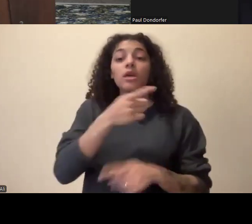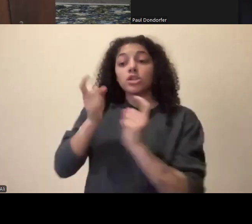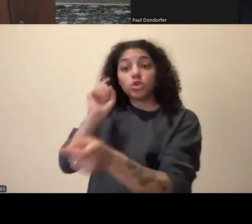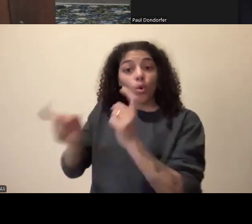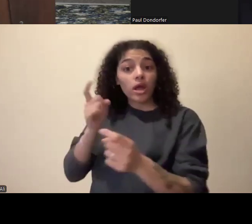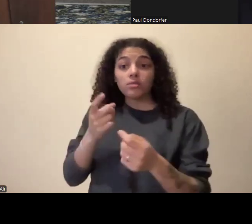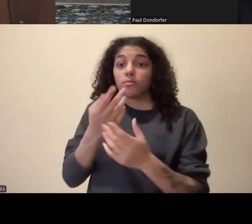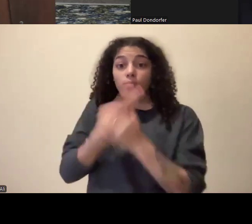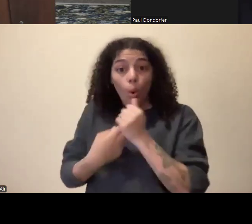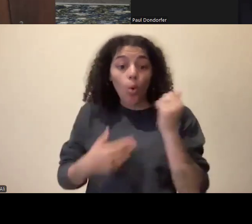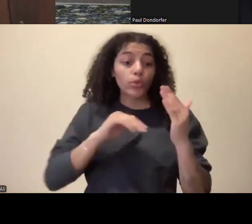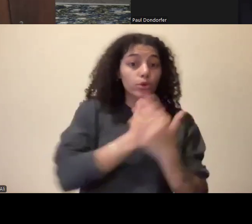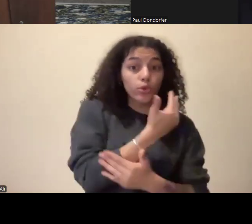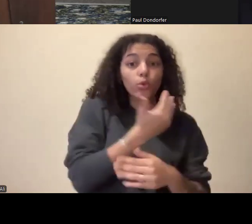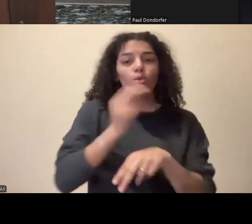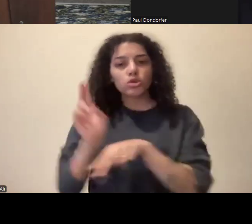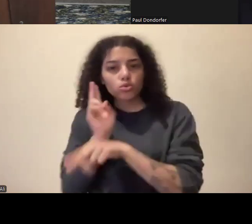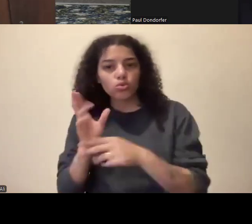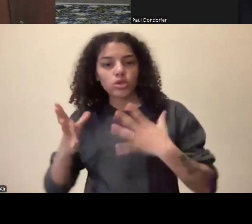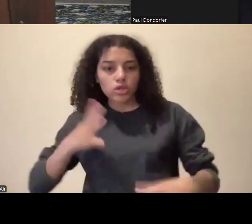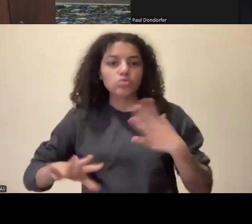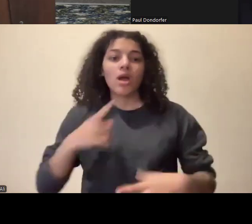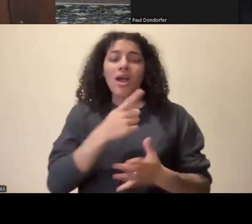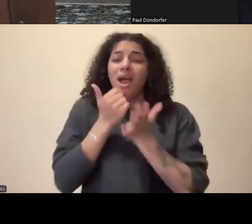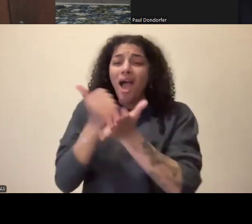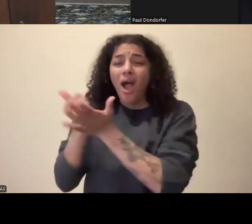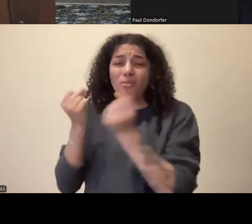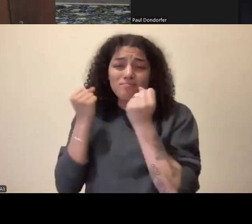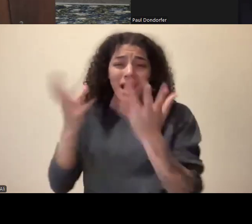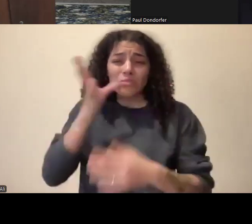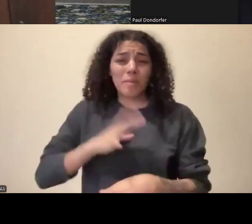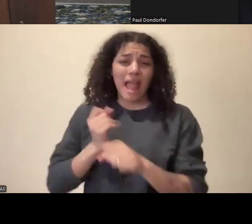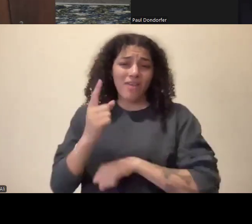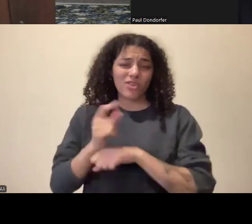accessories the organization has helped dress over 500 young women each year serving more than 200